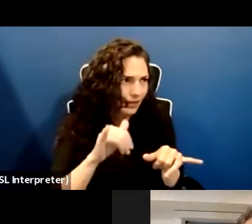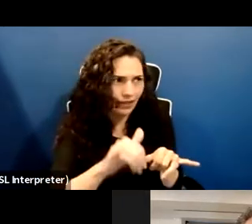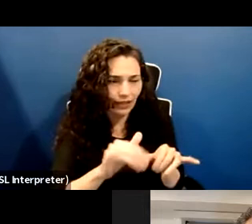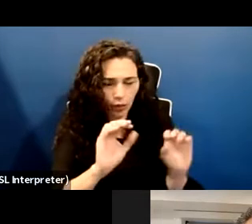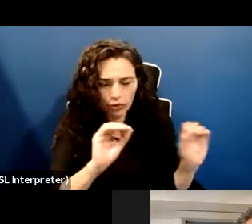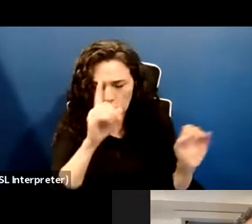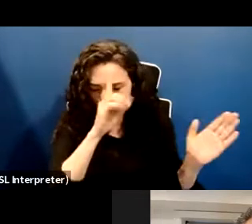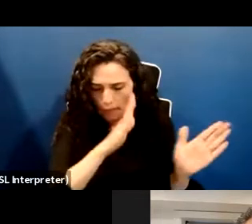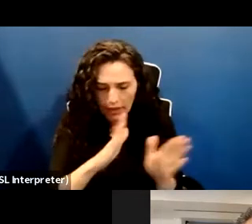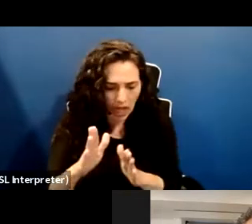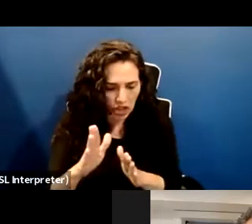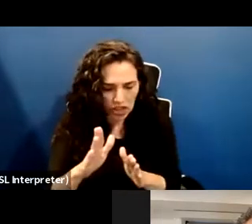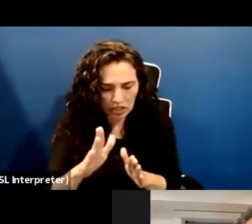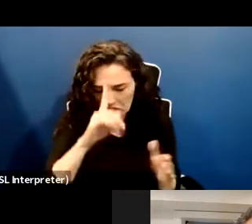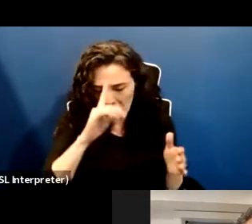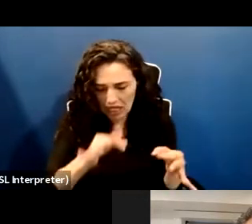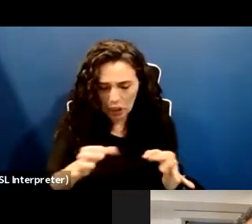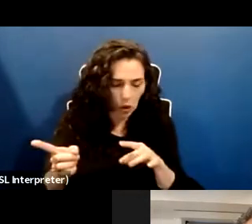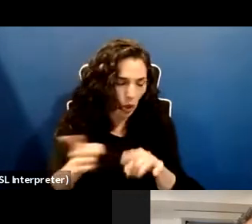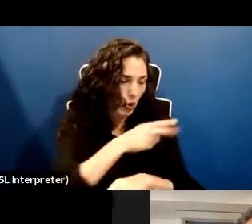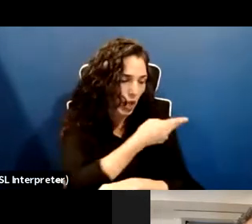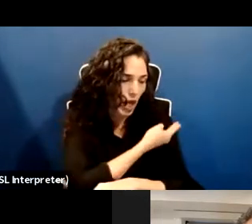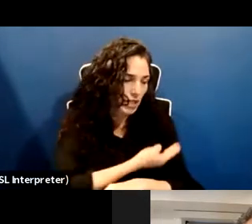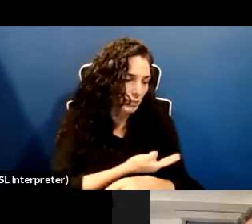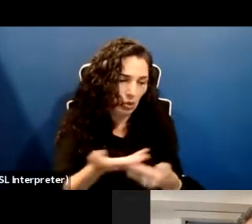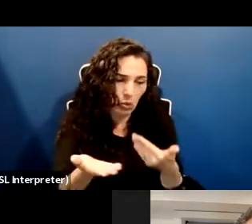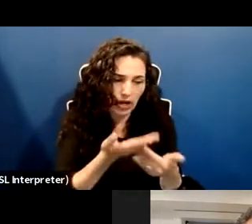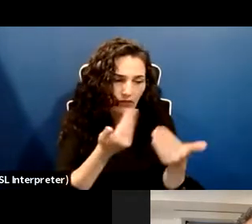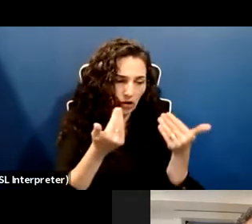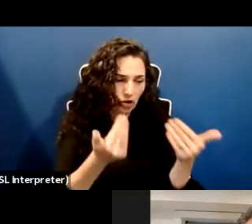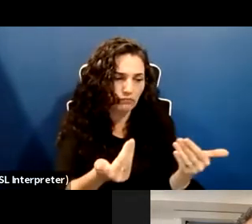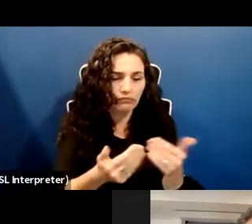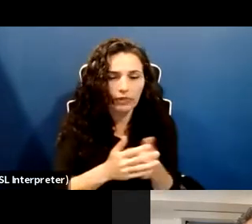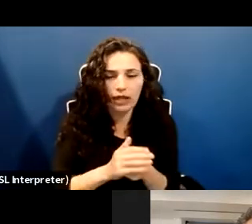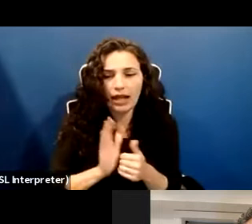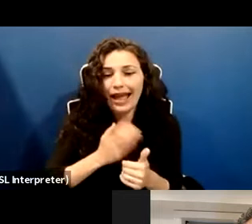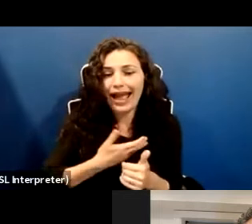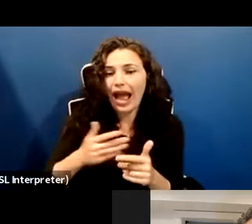We're gonna jump in whatever it takes. We let go of all our team, of over all our crew,